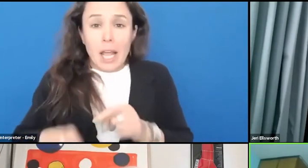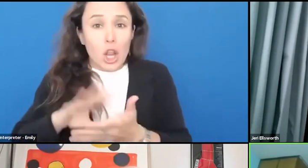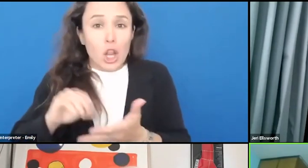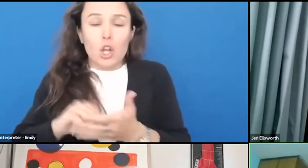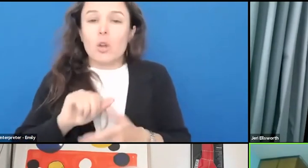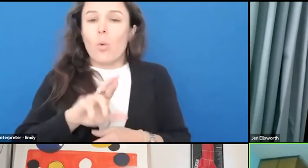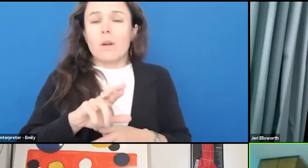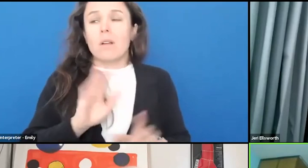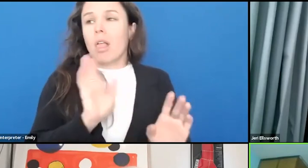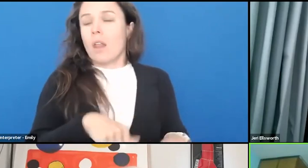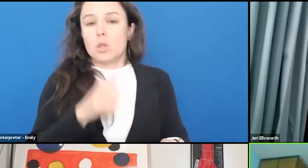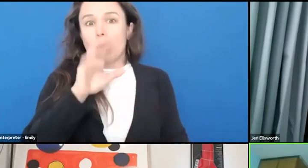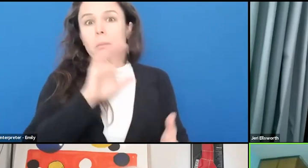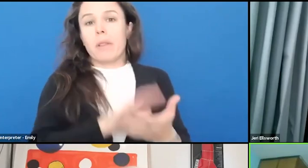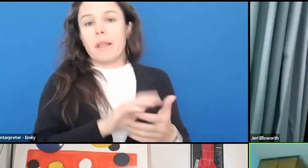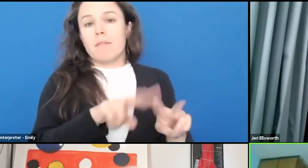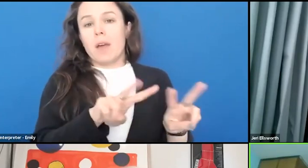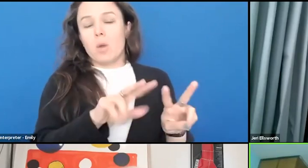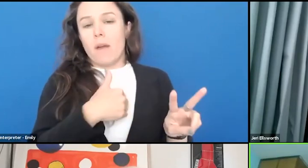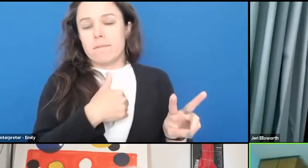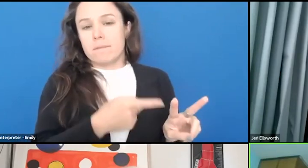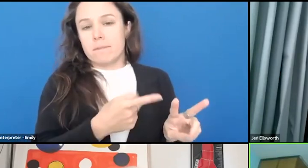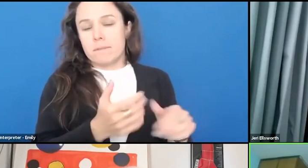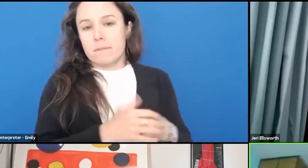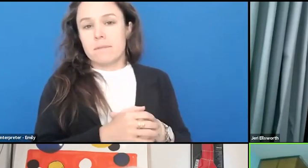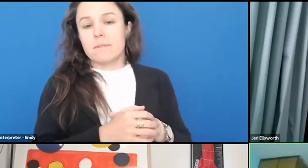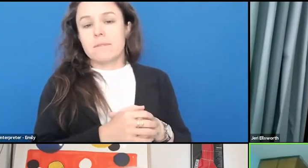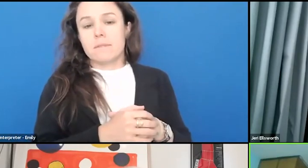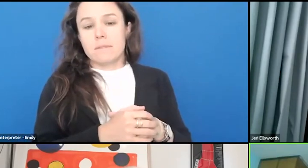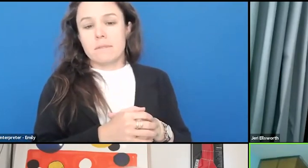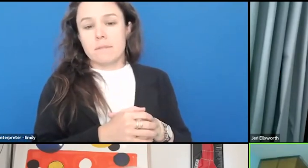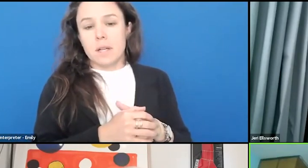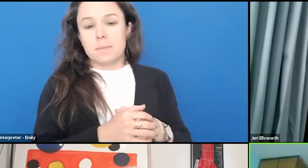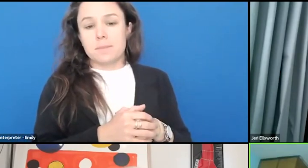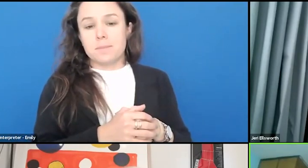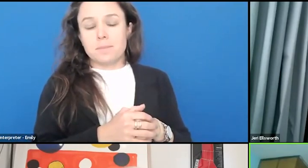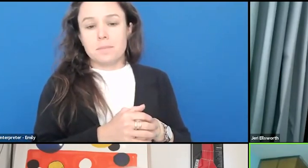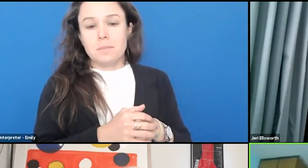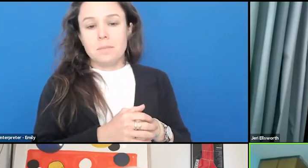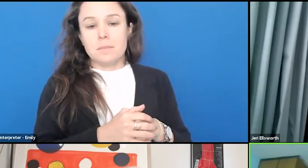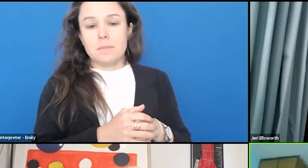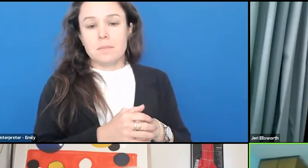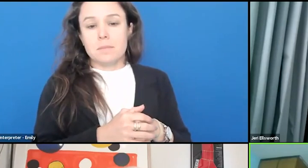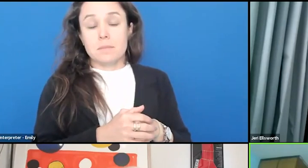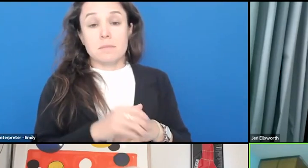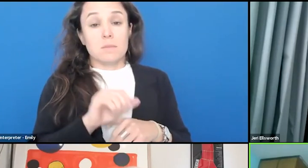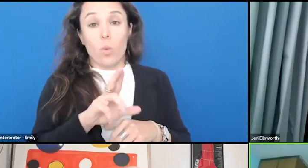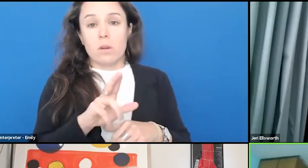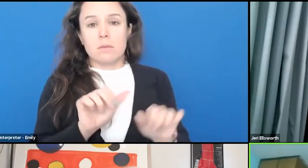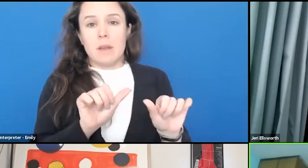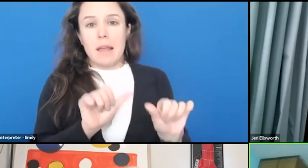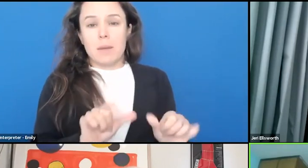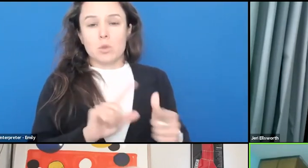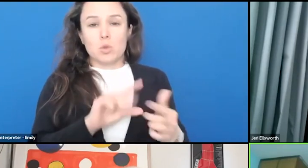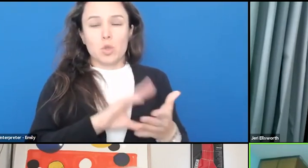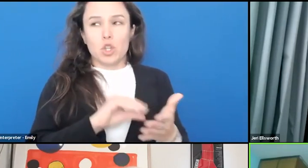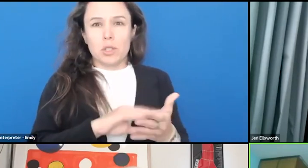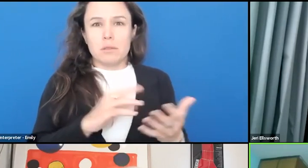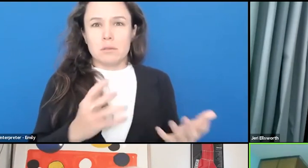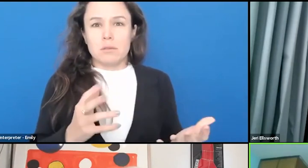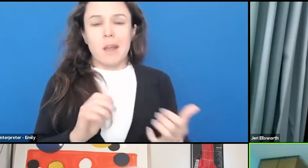it's valuable, or they are able to to learn something? How do they get how do we get the